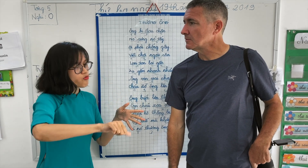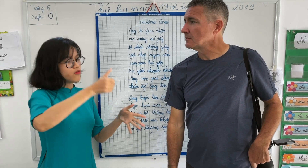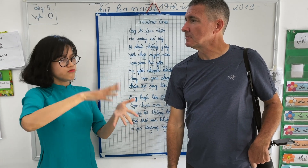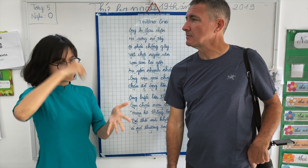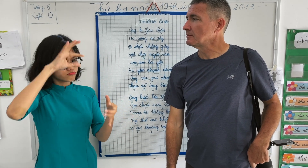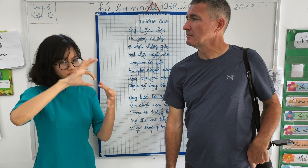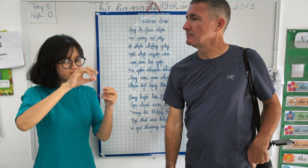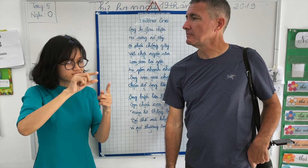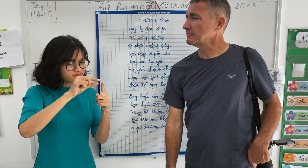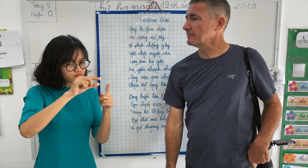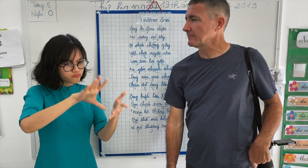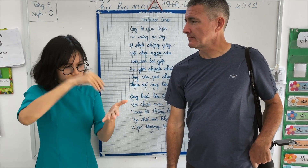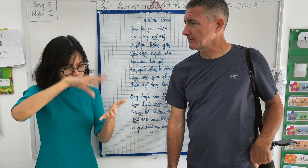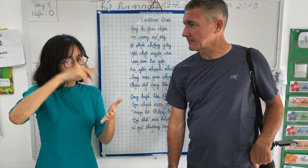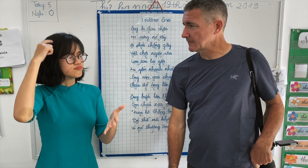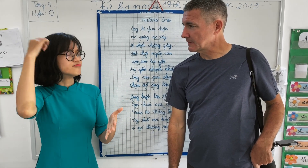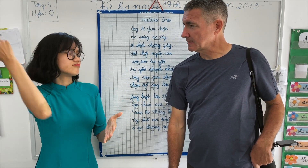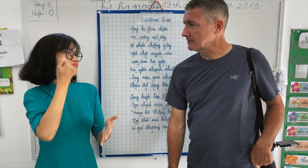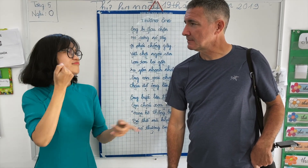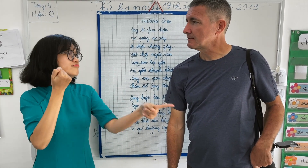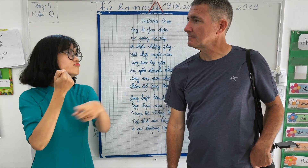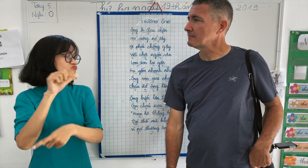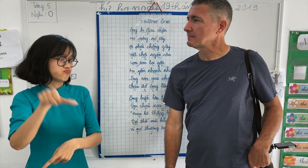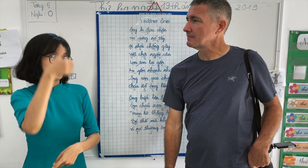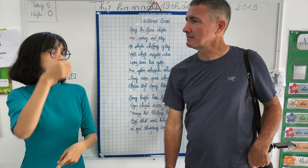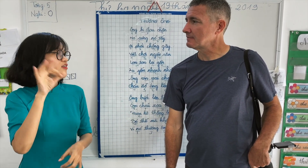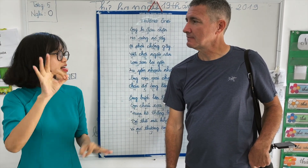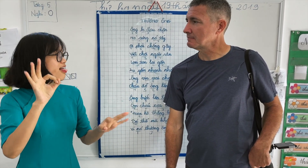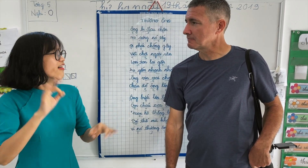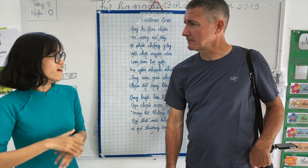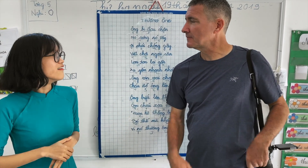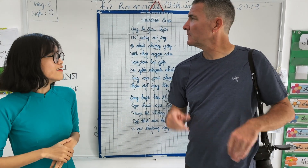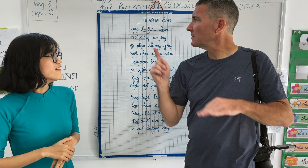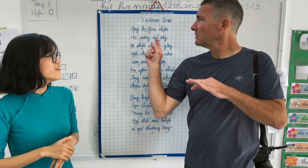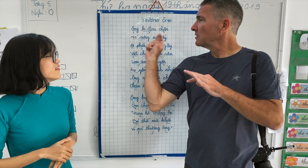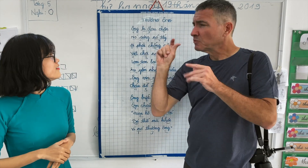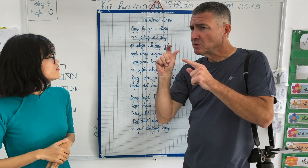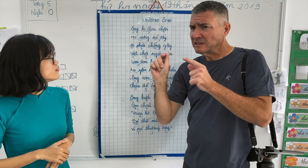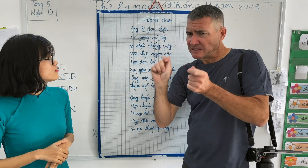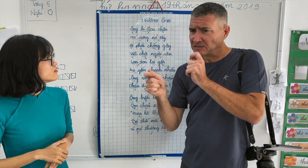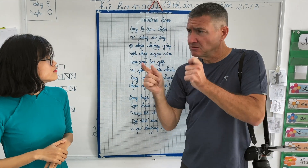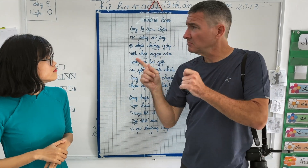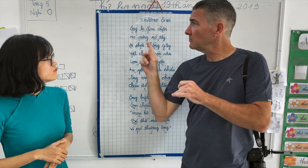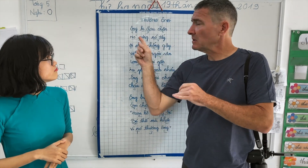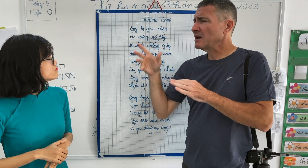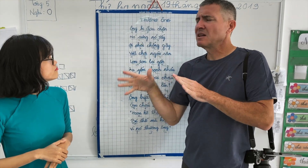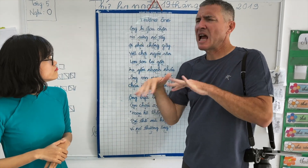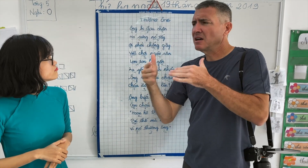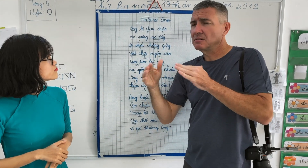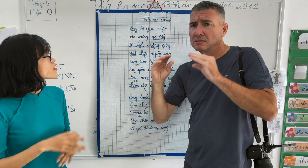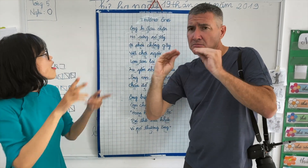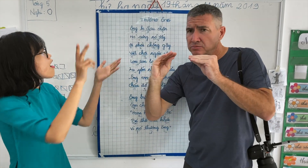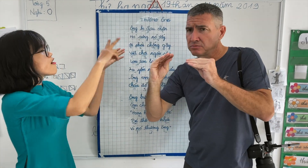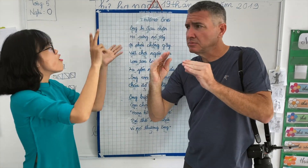and then pick up on words and written language. They understand just fine. How do you teach them what a word means?